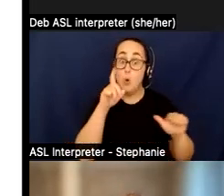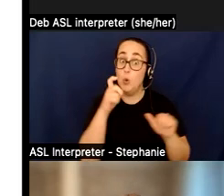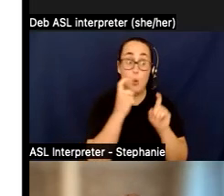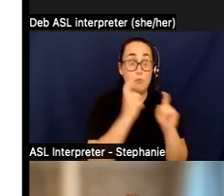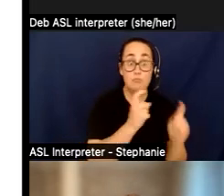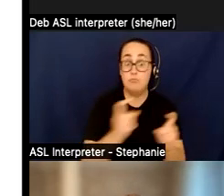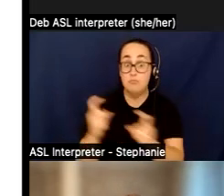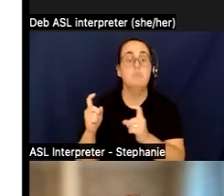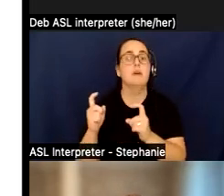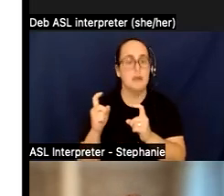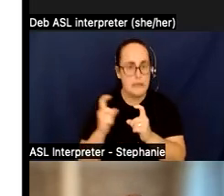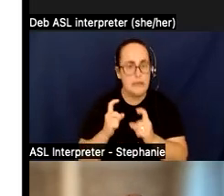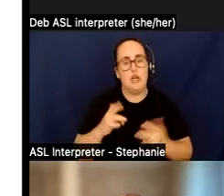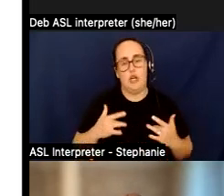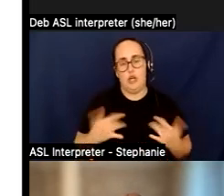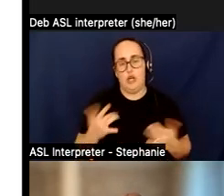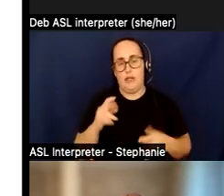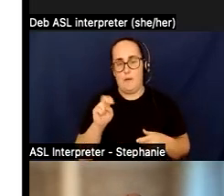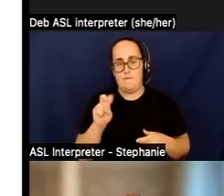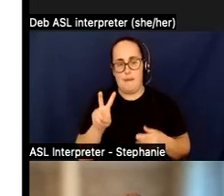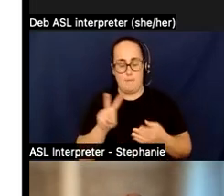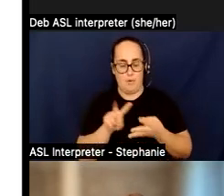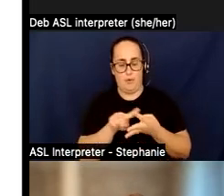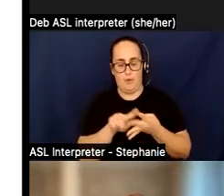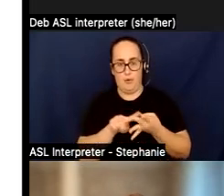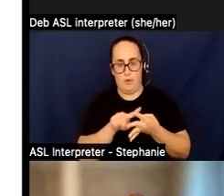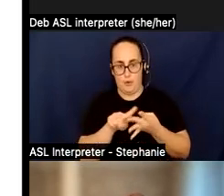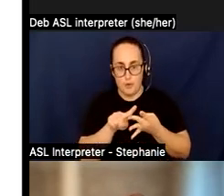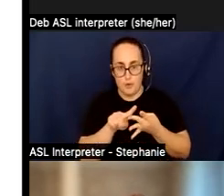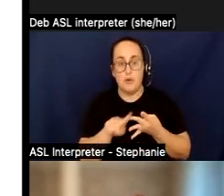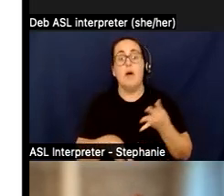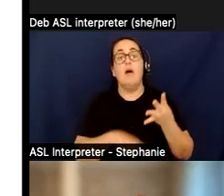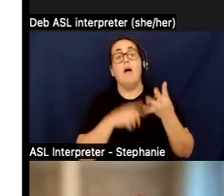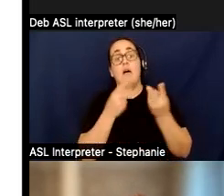and then all of the projects must be completed by December 31, 2025. So,